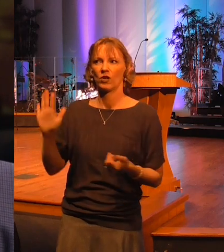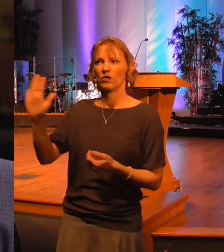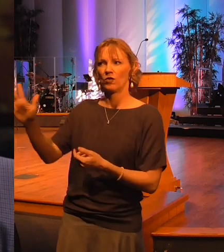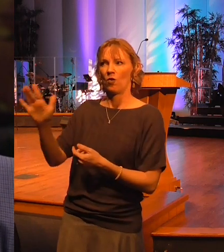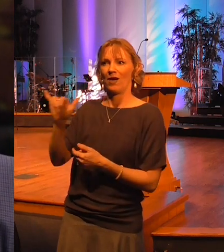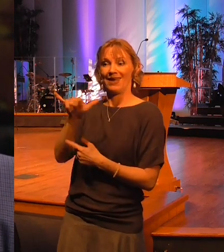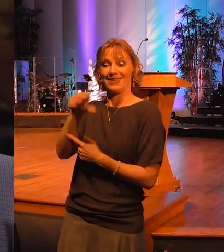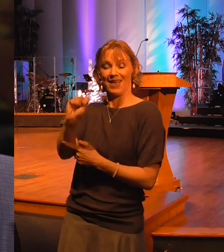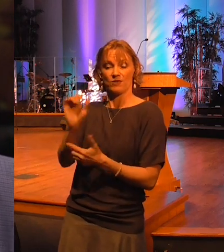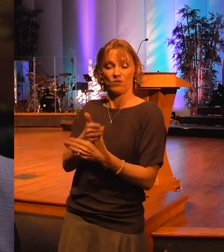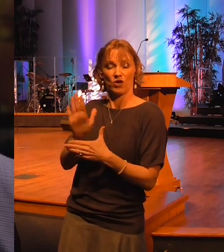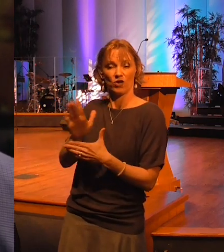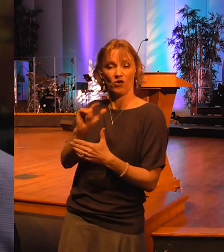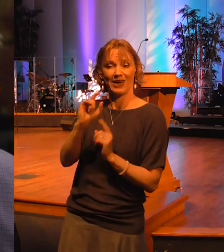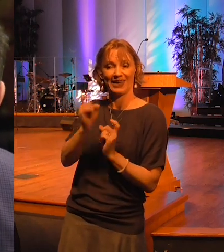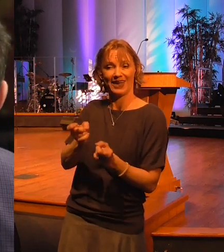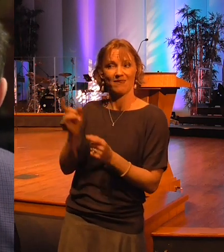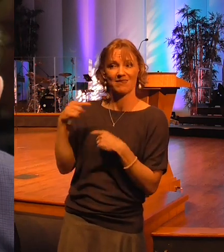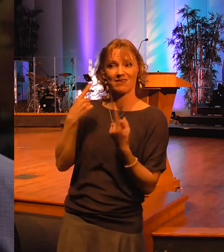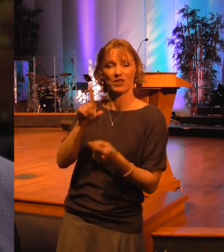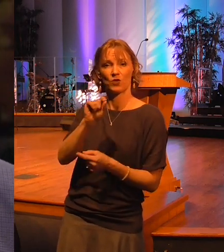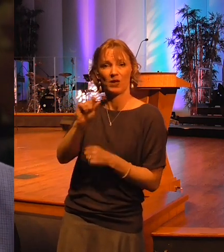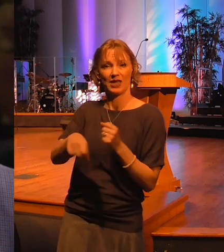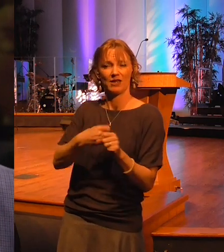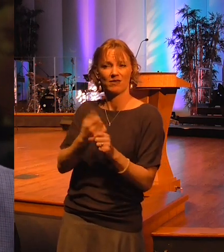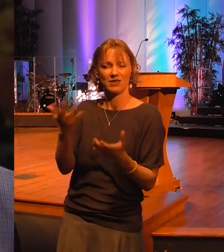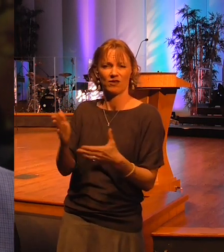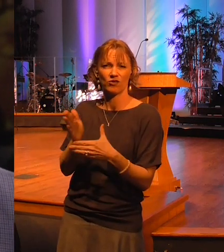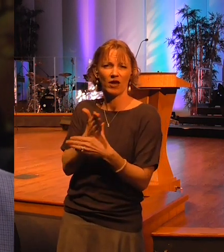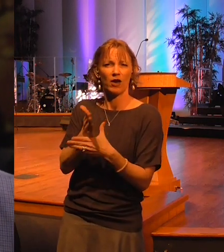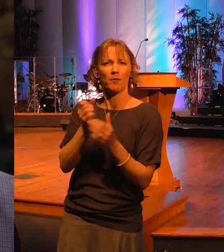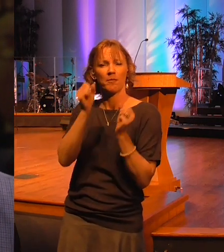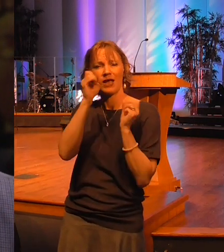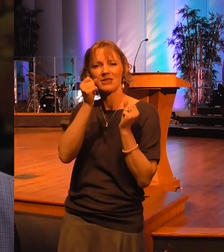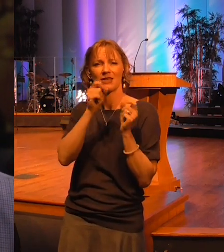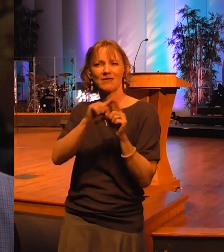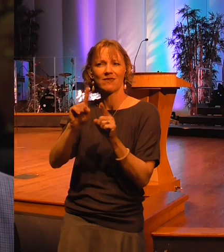your gifts for over 20 years here in such incredible ways and I'm excited to find the